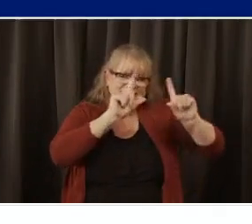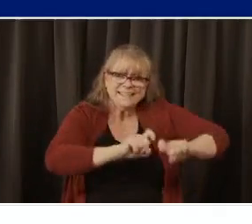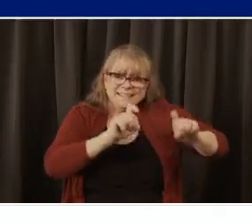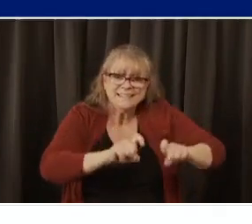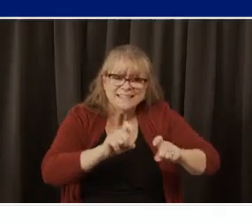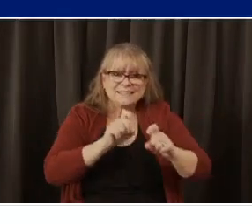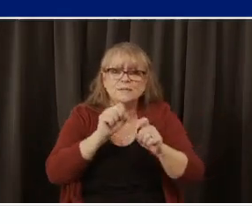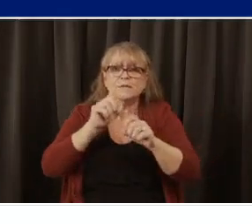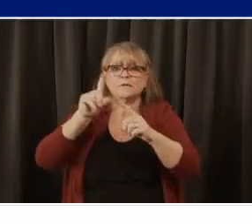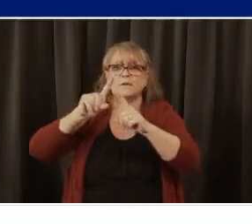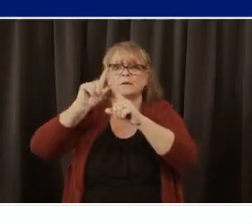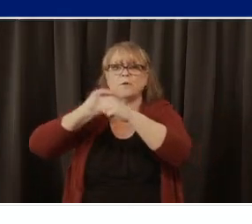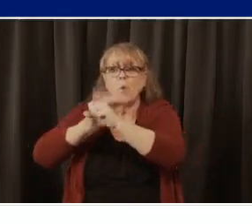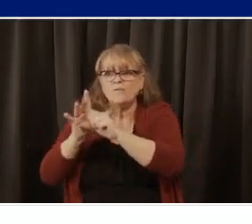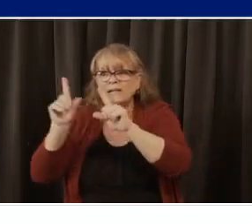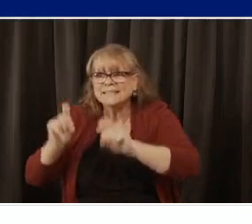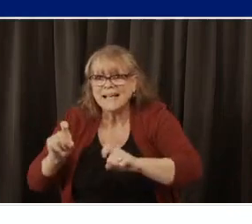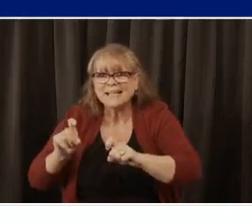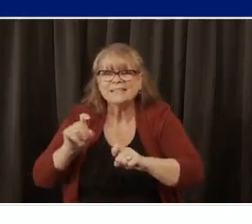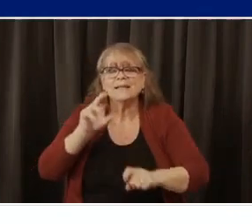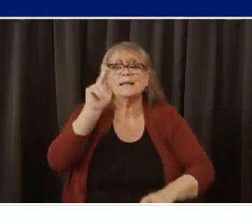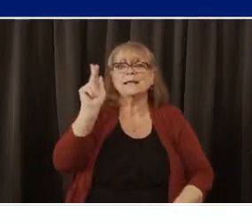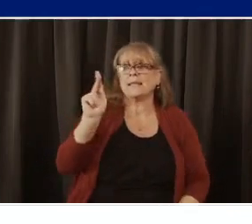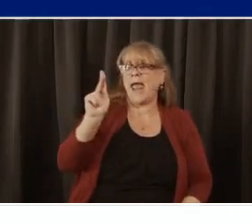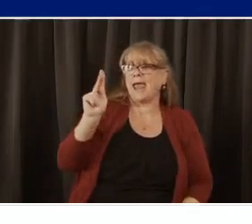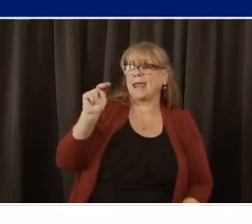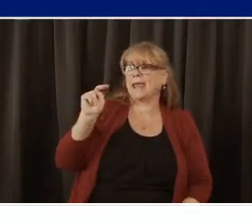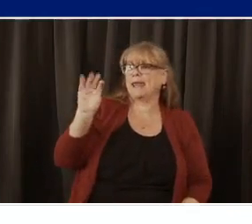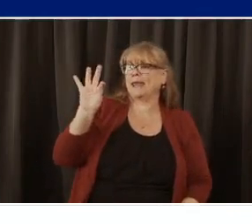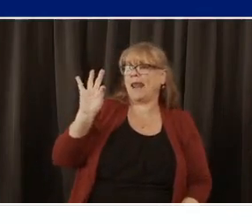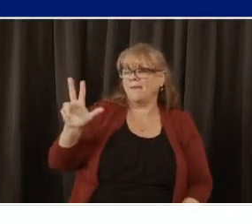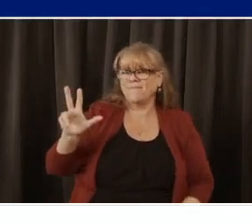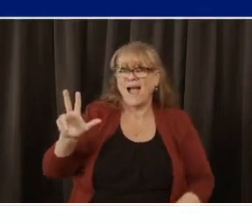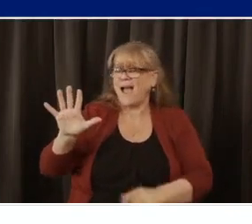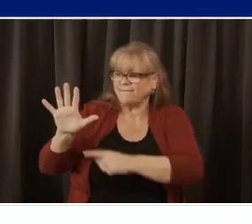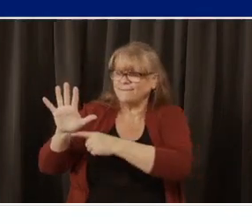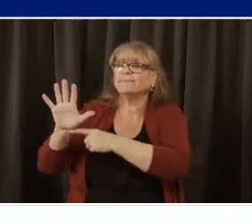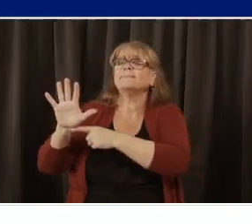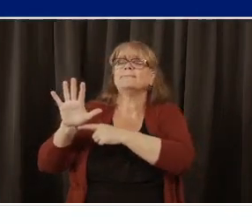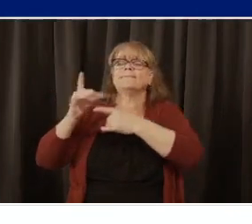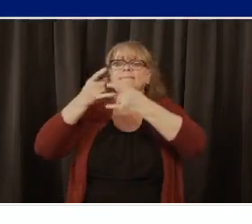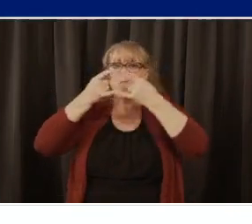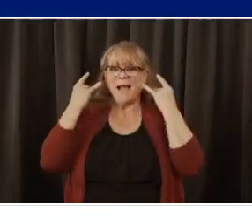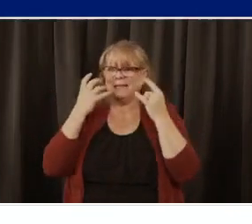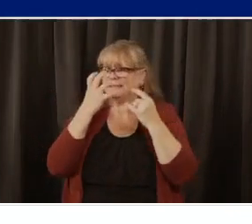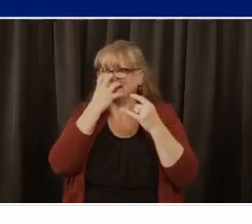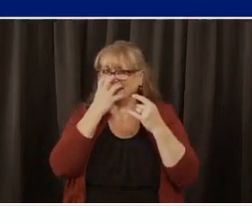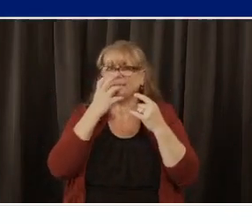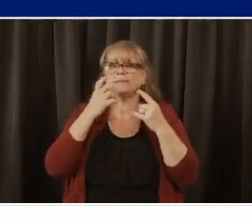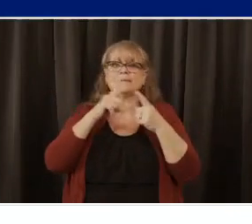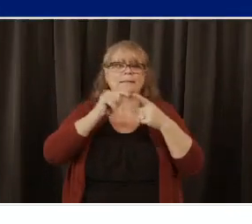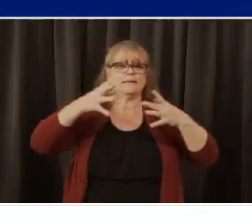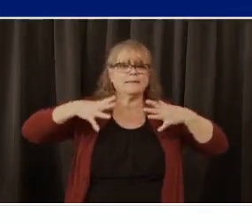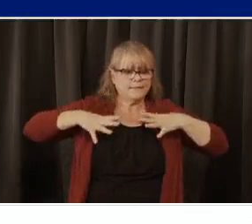shields coveralls and possibly even ventilators. The National Stockpile only had enough equipment